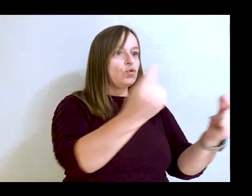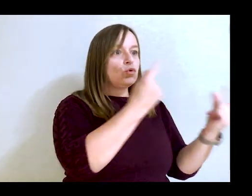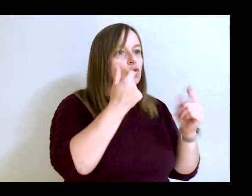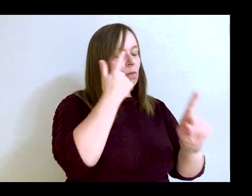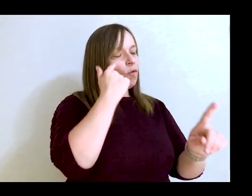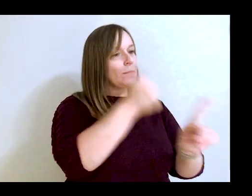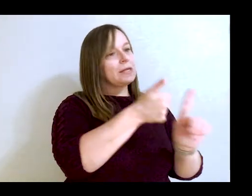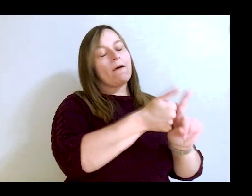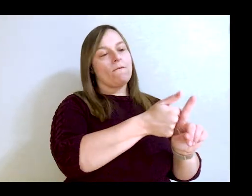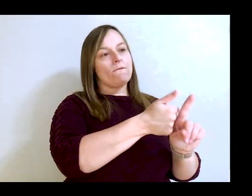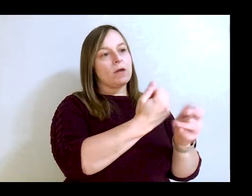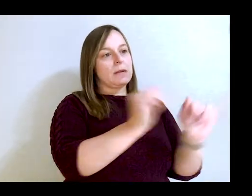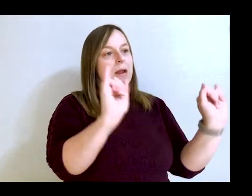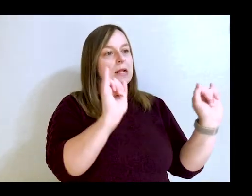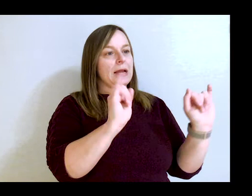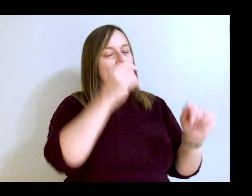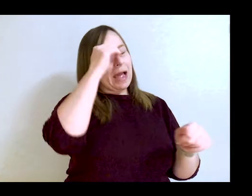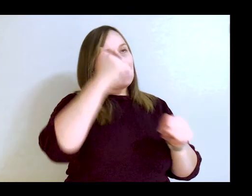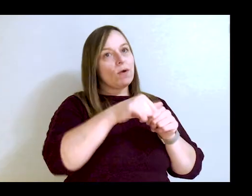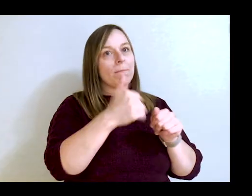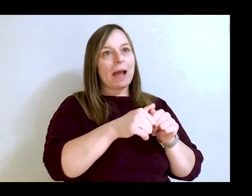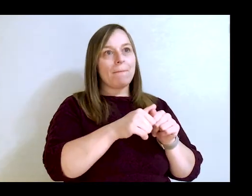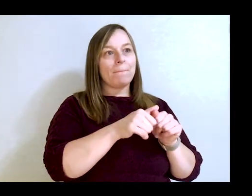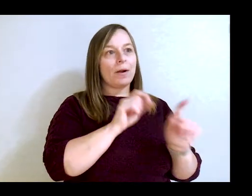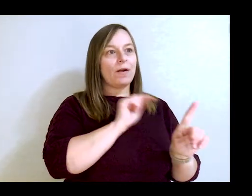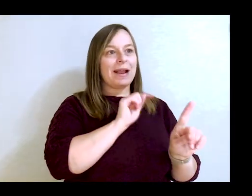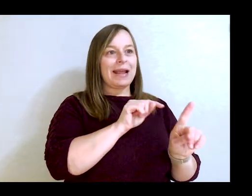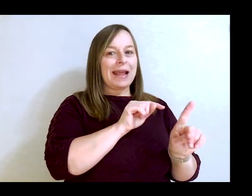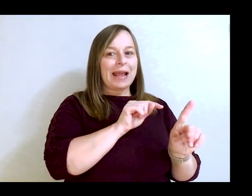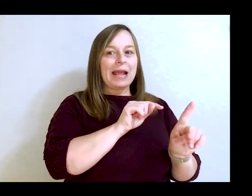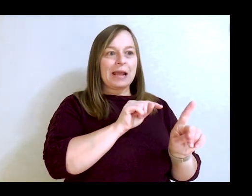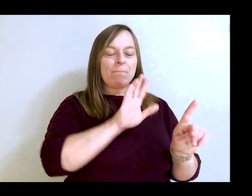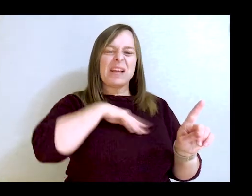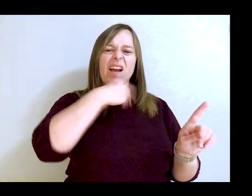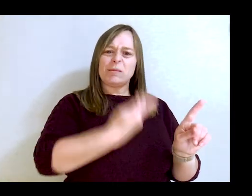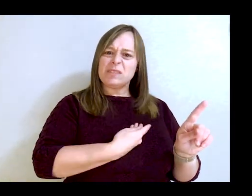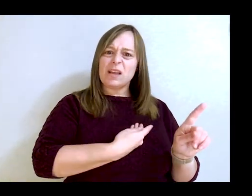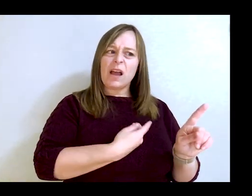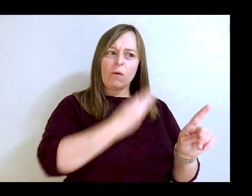things a lot more for himself. And I remember him being very upset when we